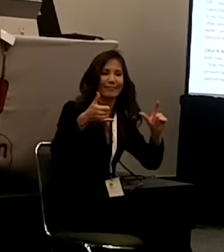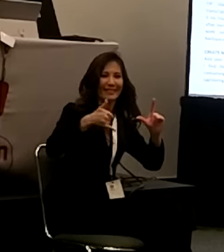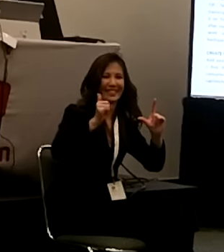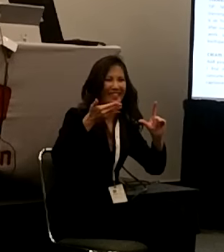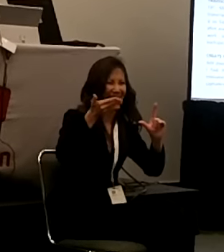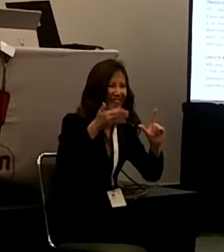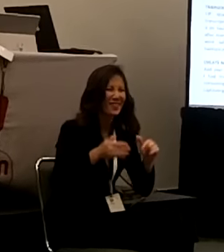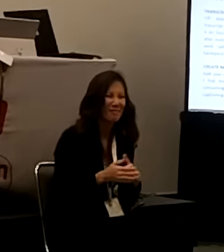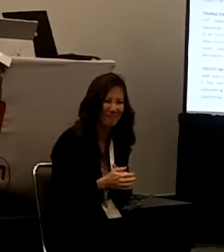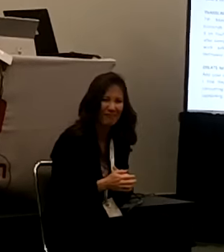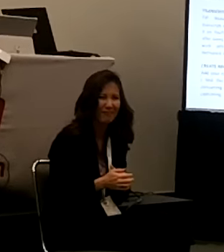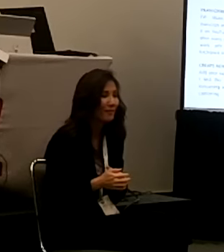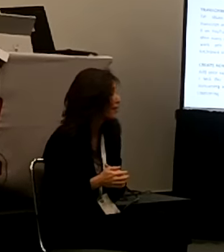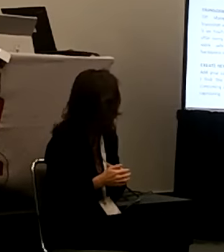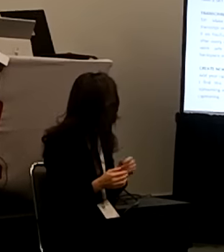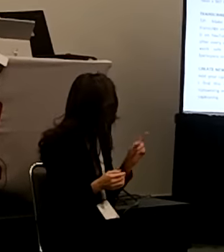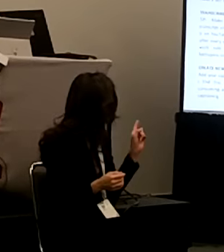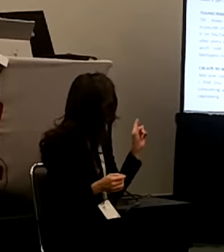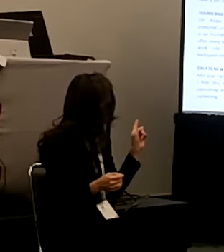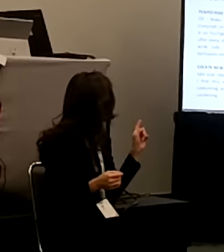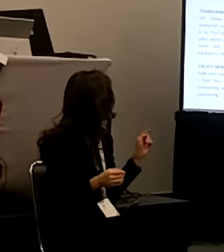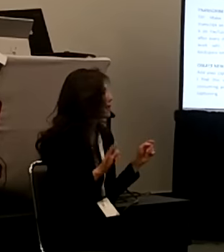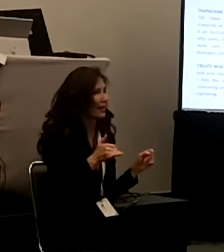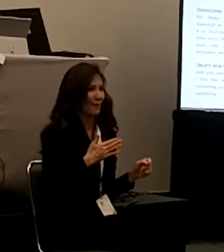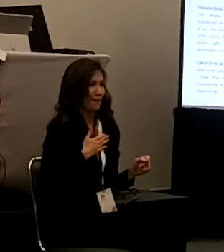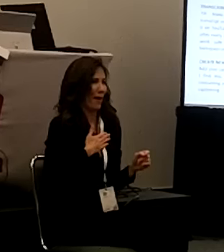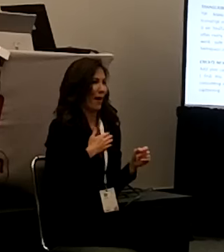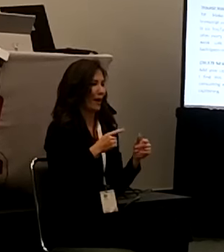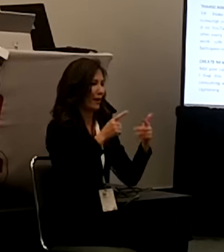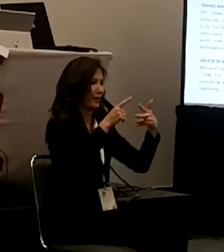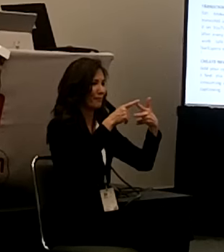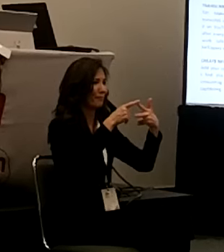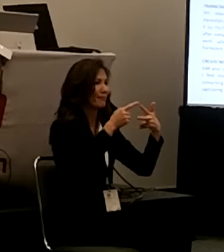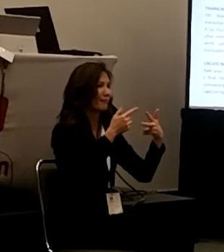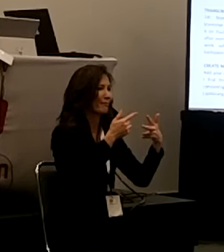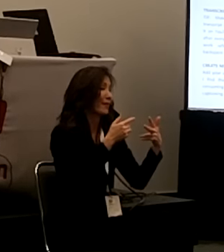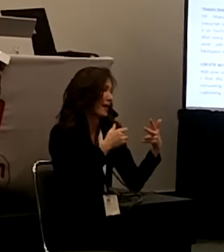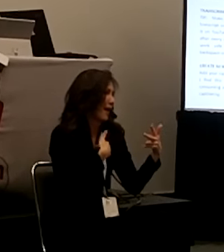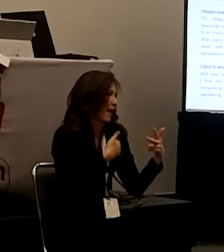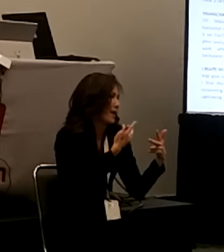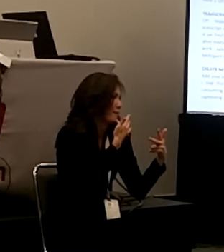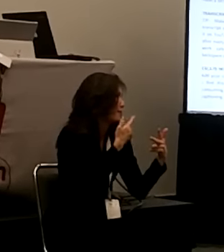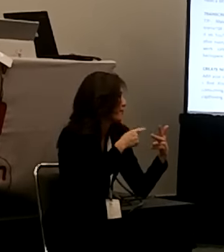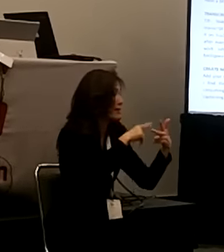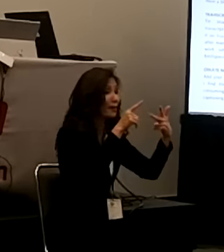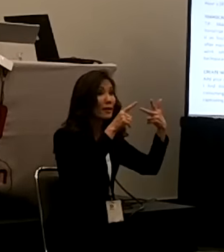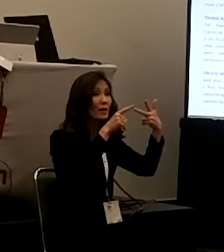But that is actually my personal favorite. It always works out for me. And then the last one,